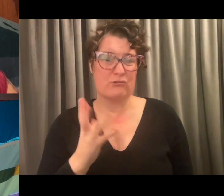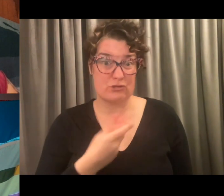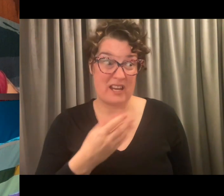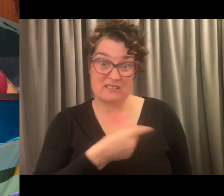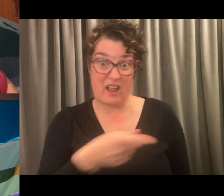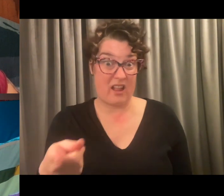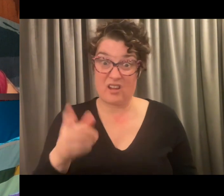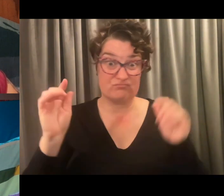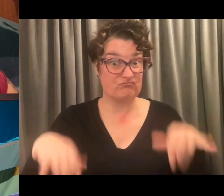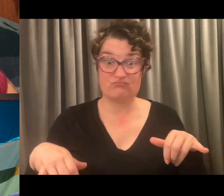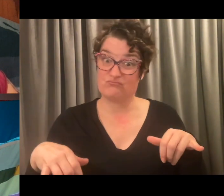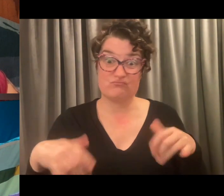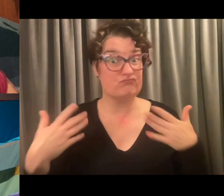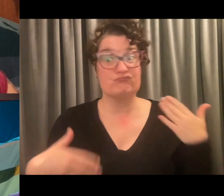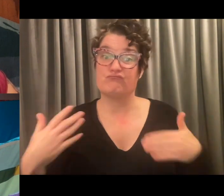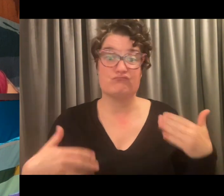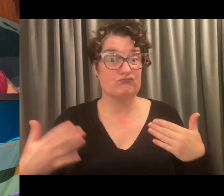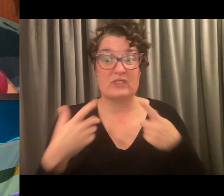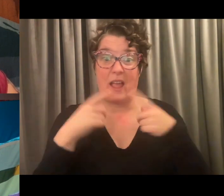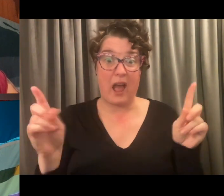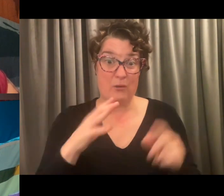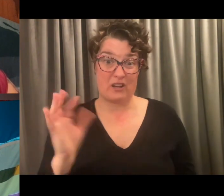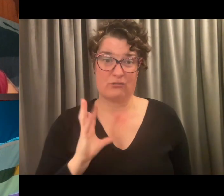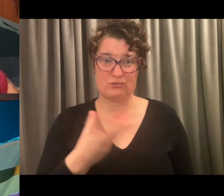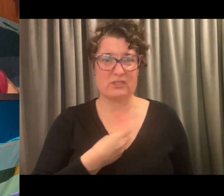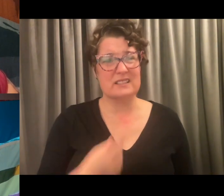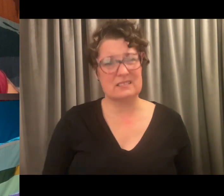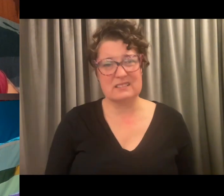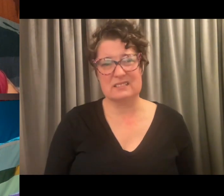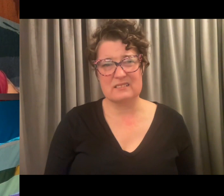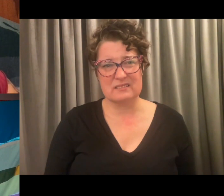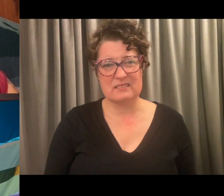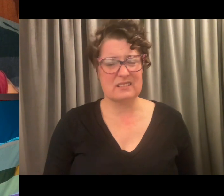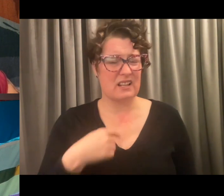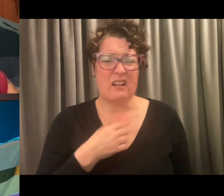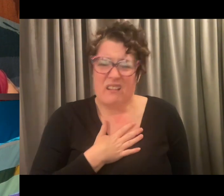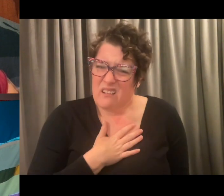I'm forever inspired by the youth in my life, like my nephew who's 12 recently